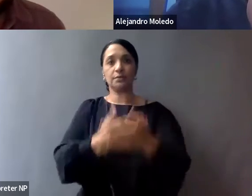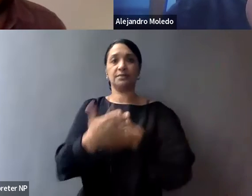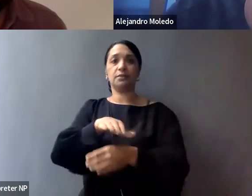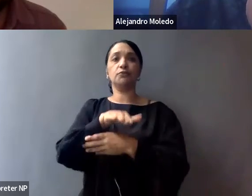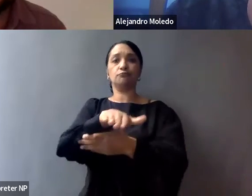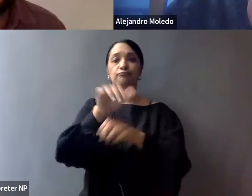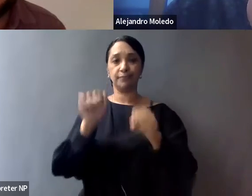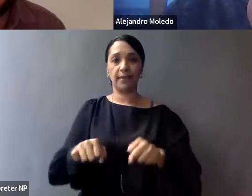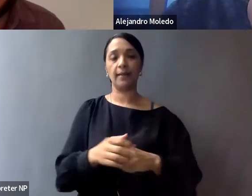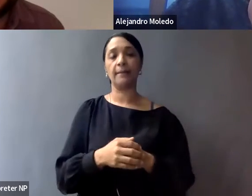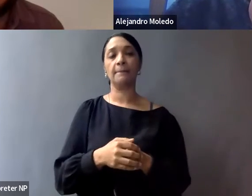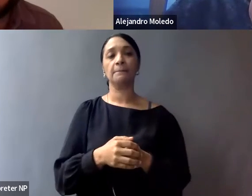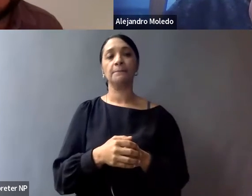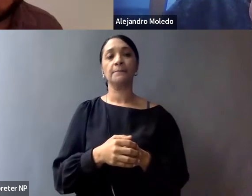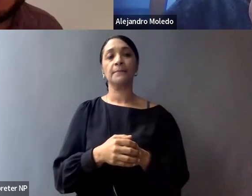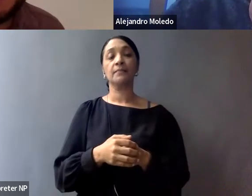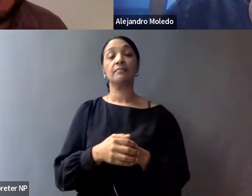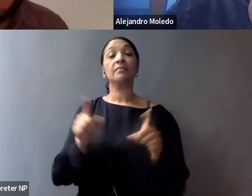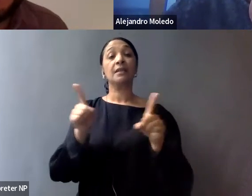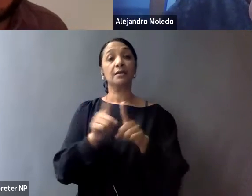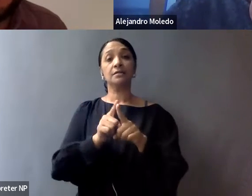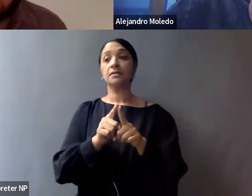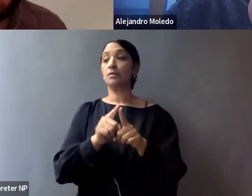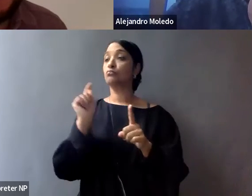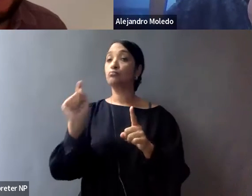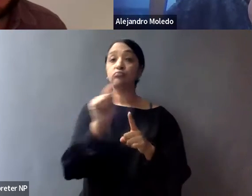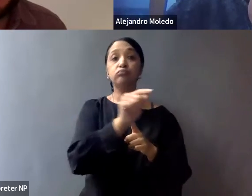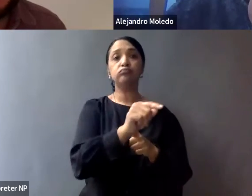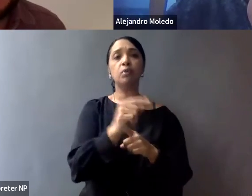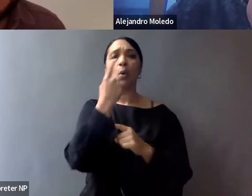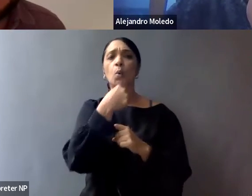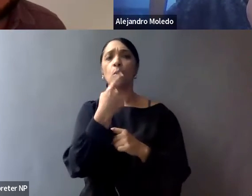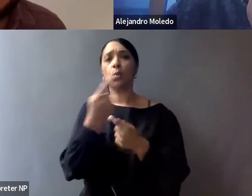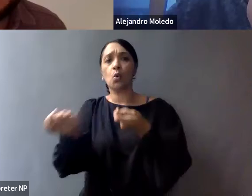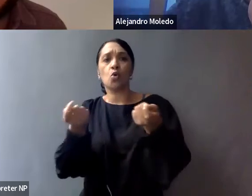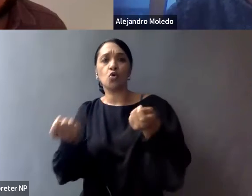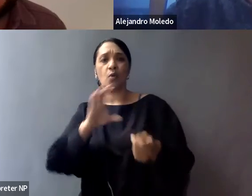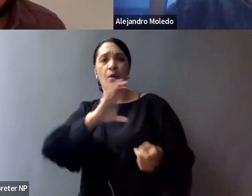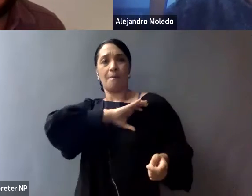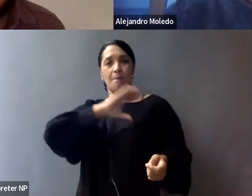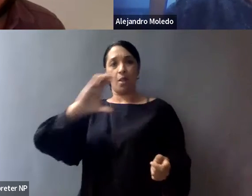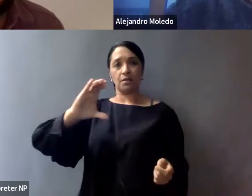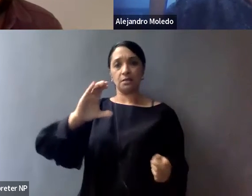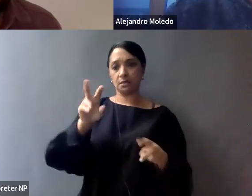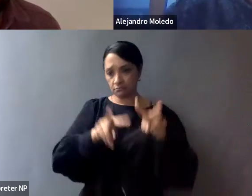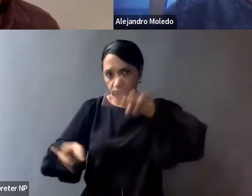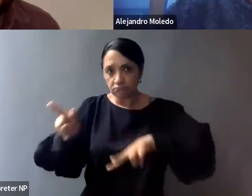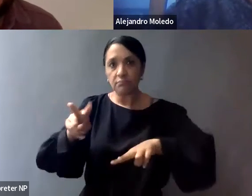or whoever is in charge of controlling, make sure that the user using a reserved parking lot